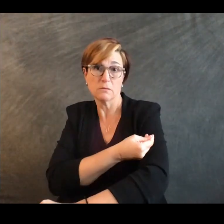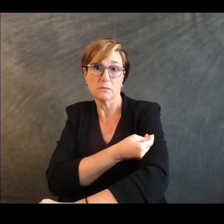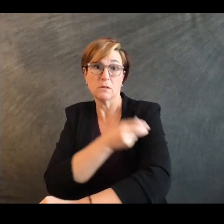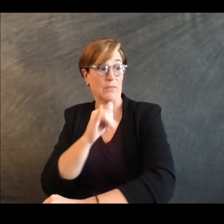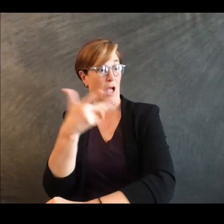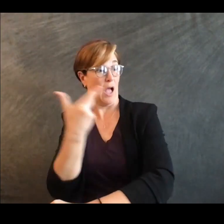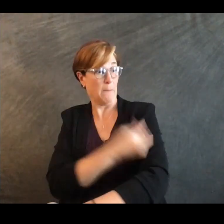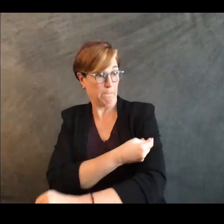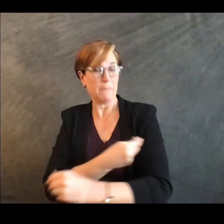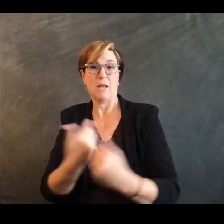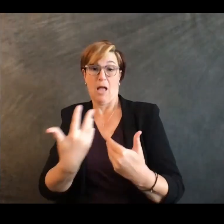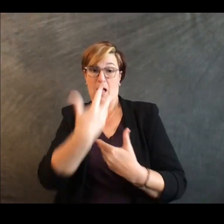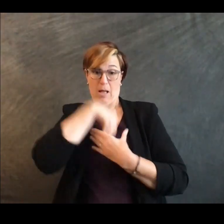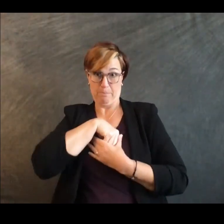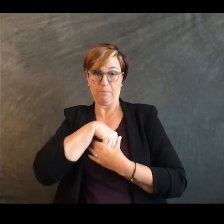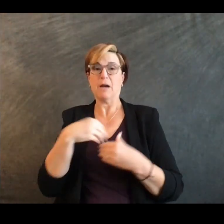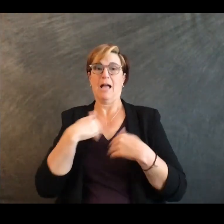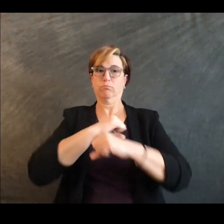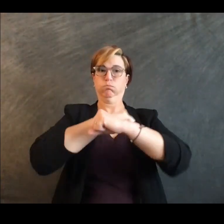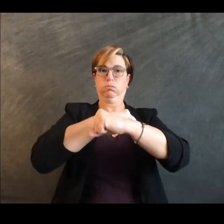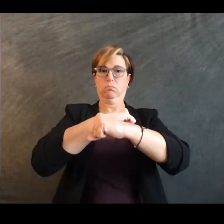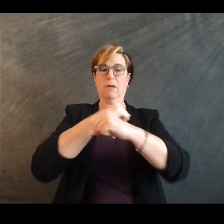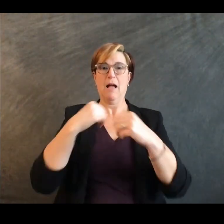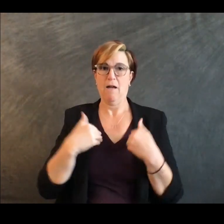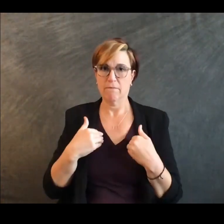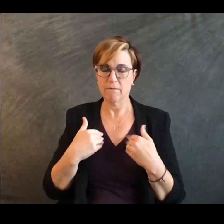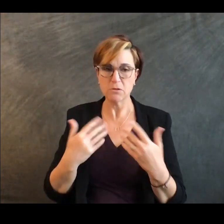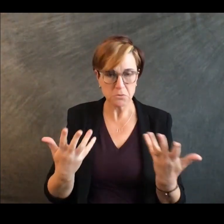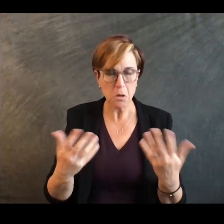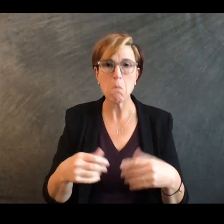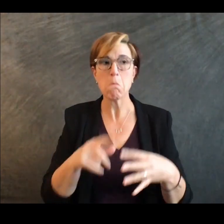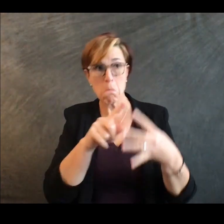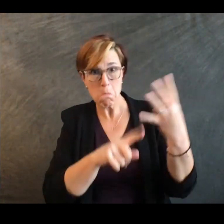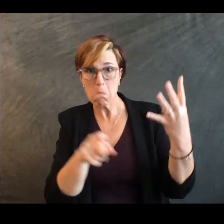protect us and they have some great potential it's going to take a little